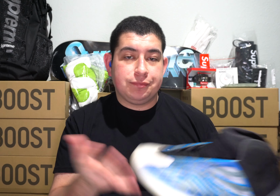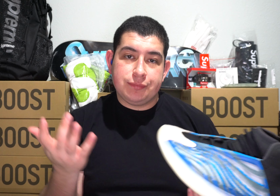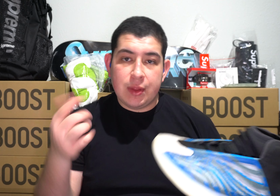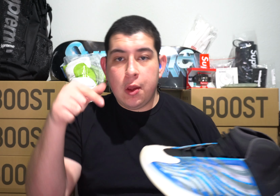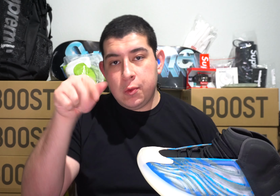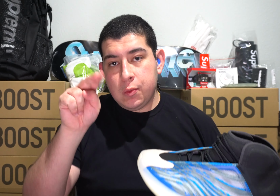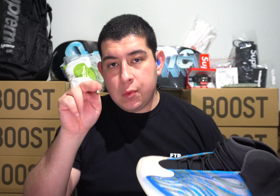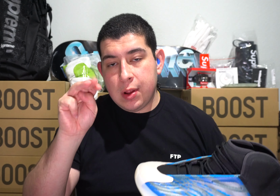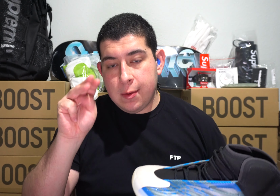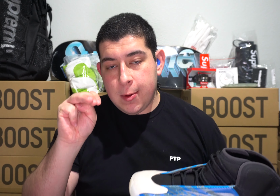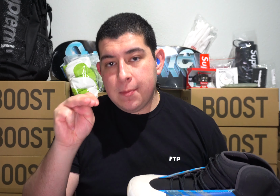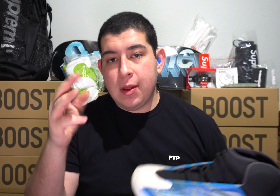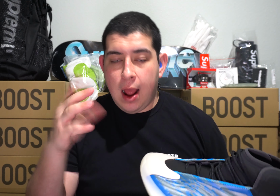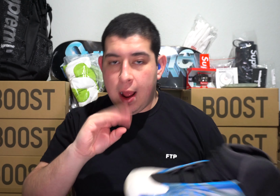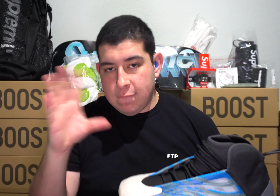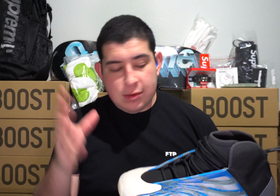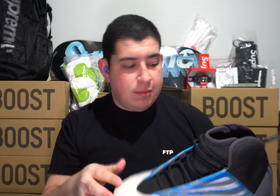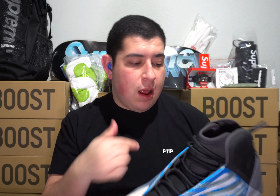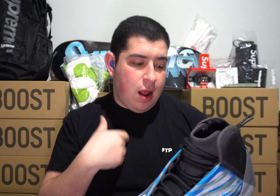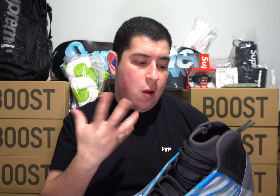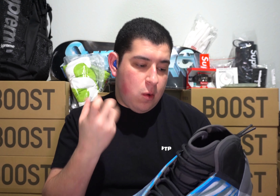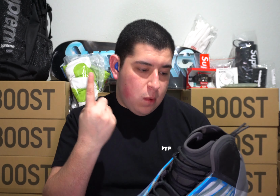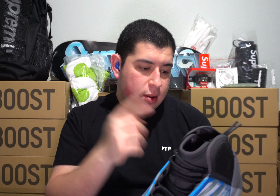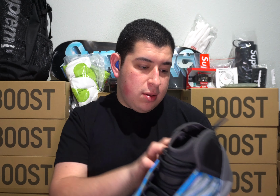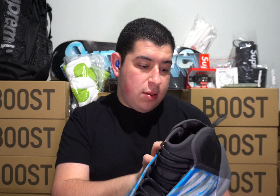I like this model, QNTM.